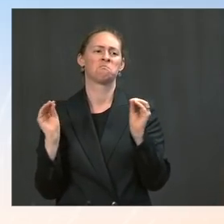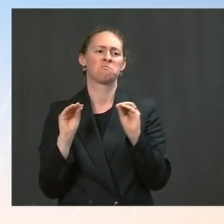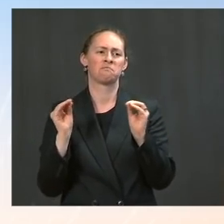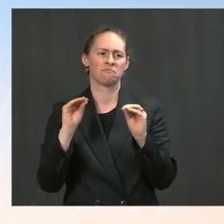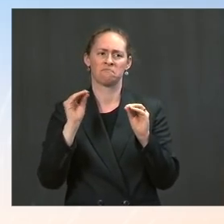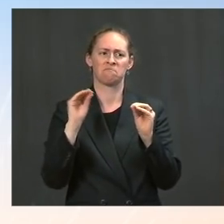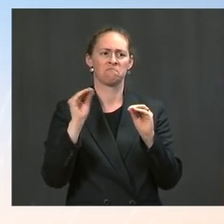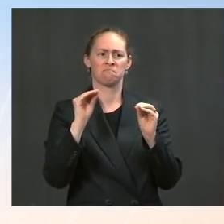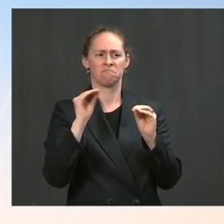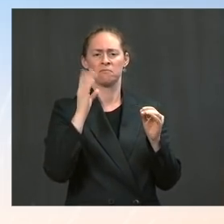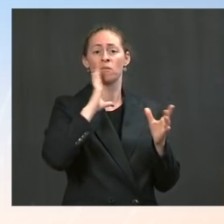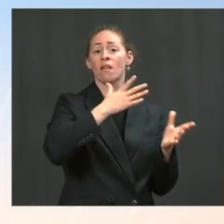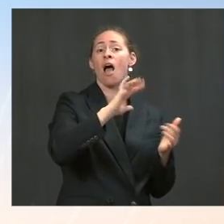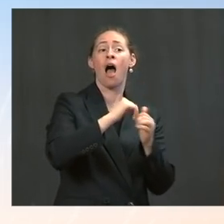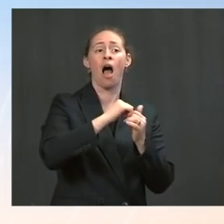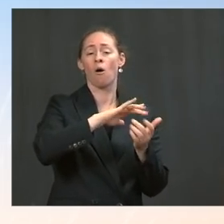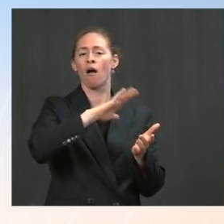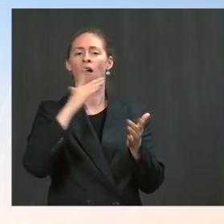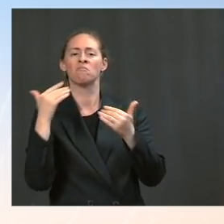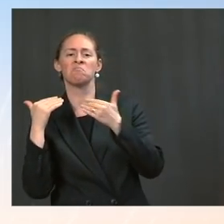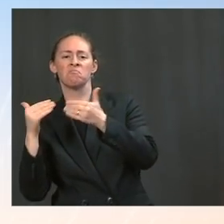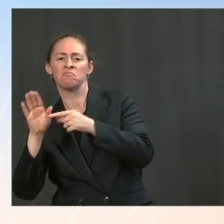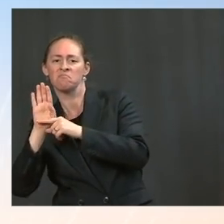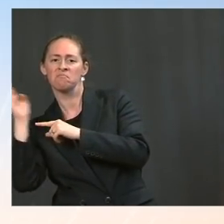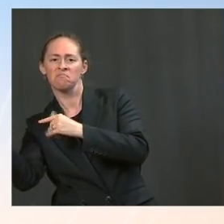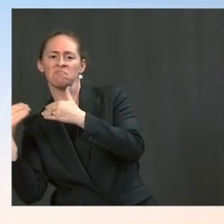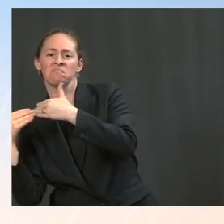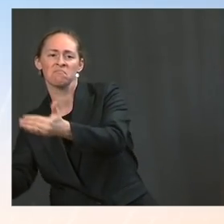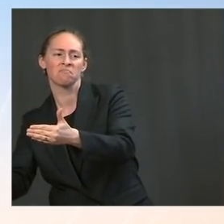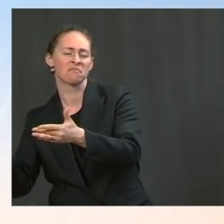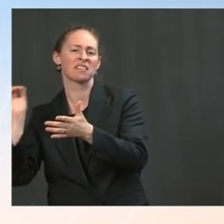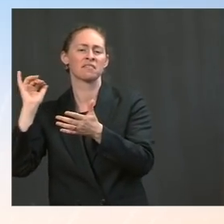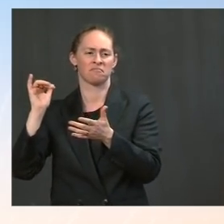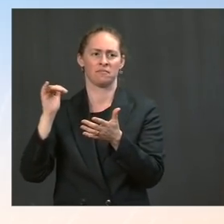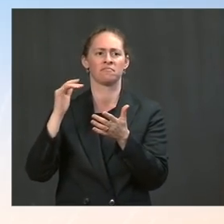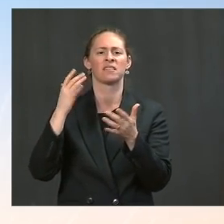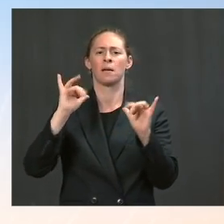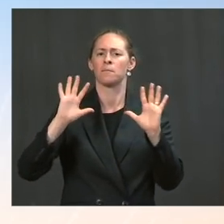reconciliation package. In terms of what he will be doing, the President is ready,